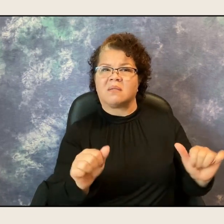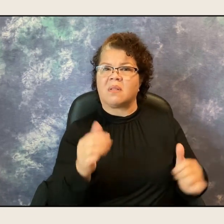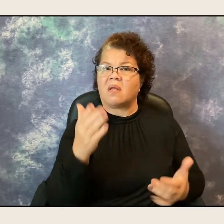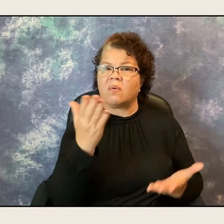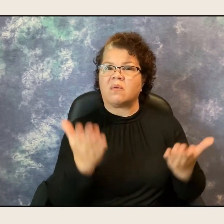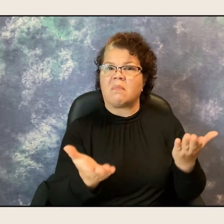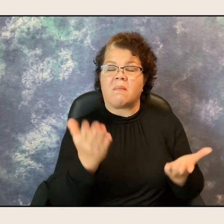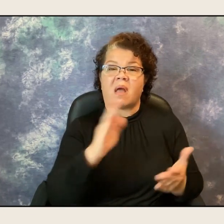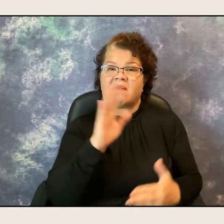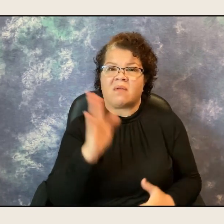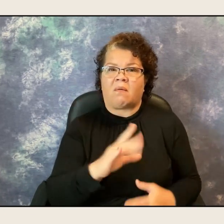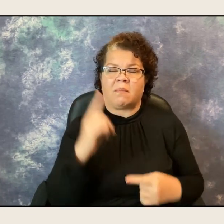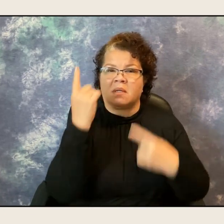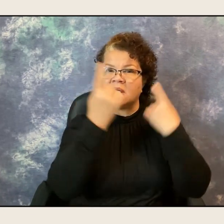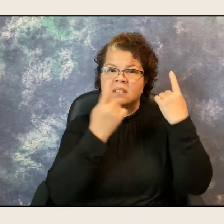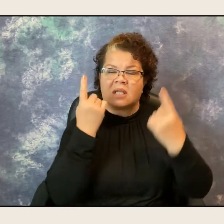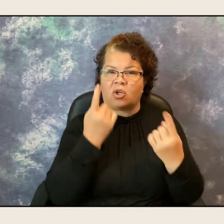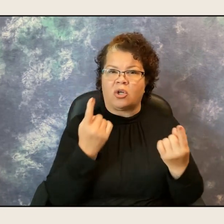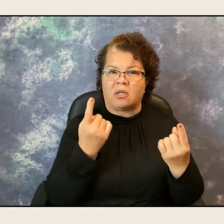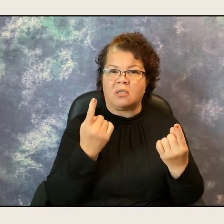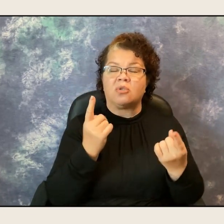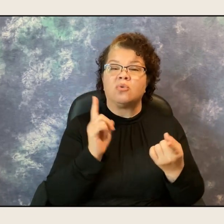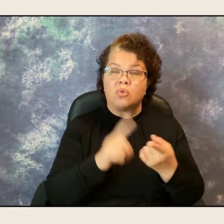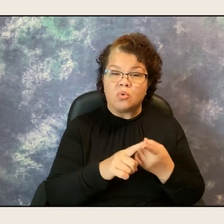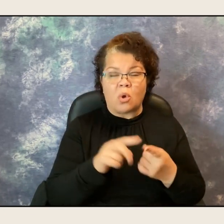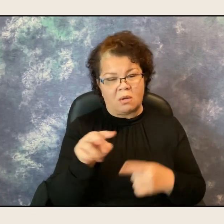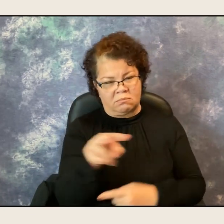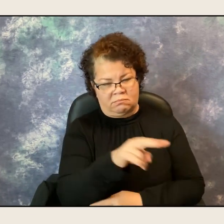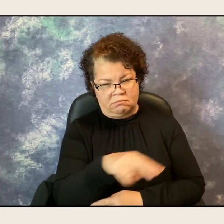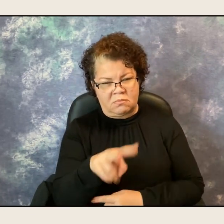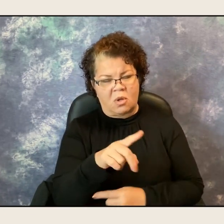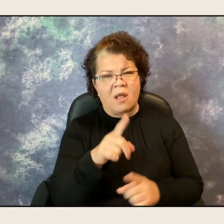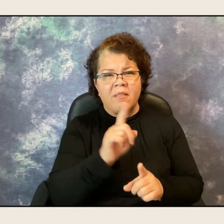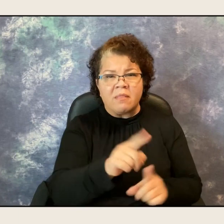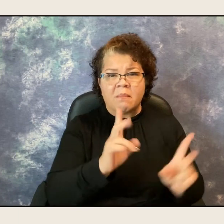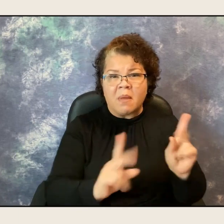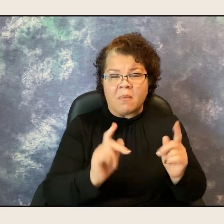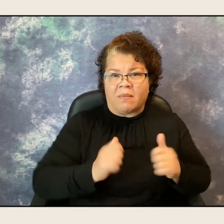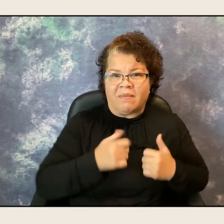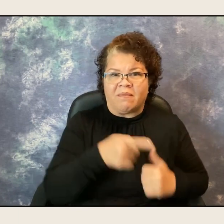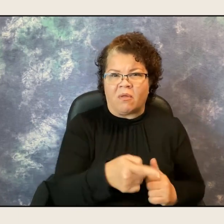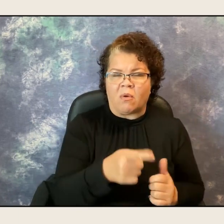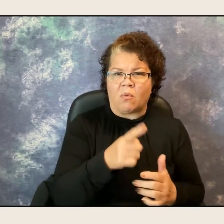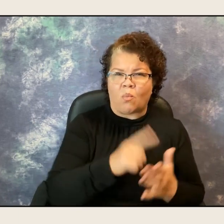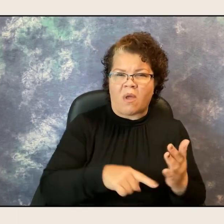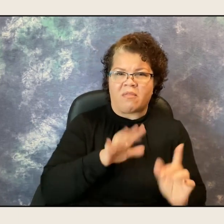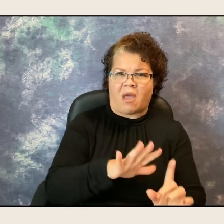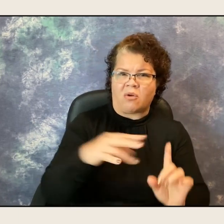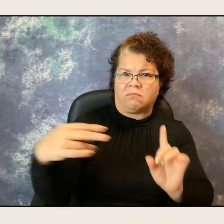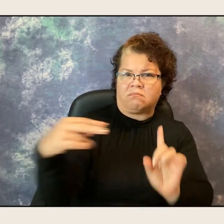So to look at where things are coming from, again, you see? To upset the tradition.